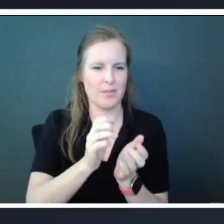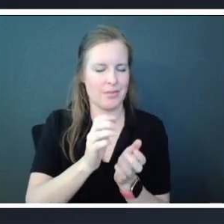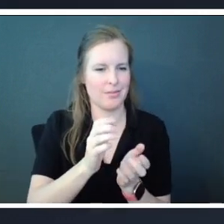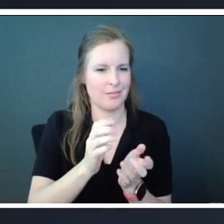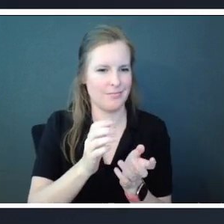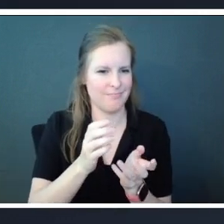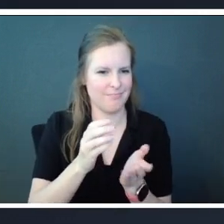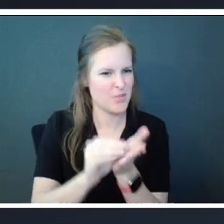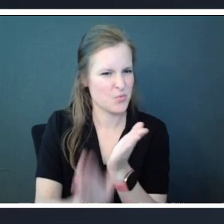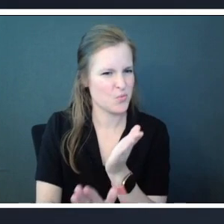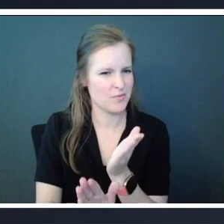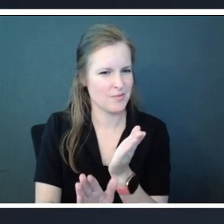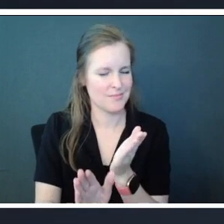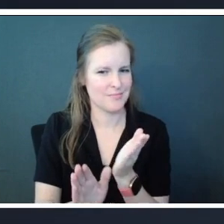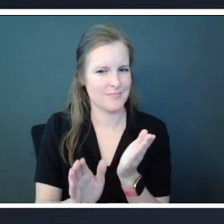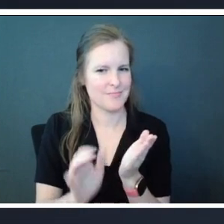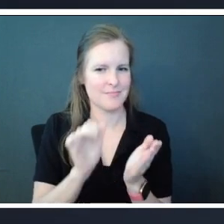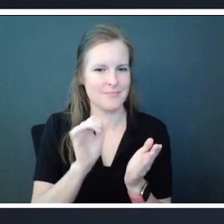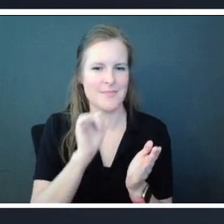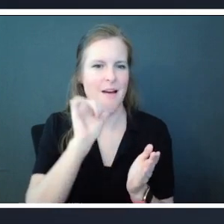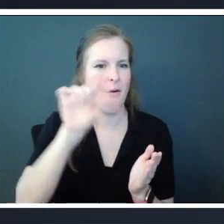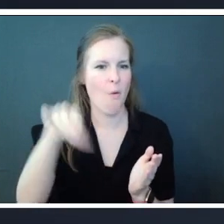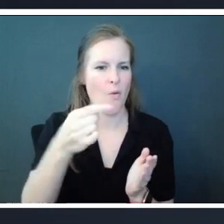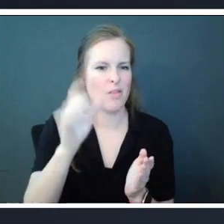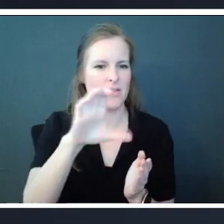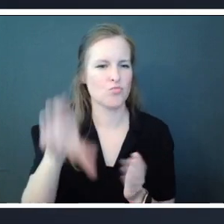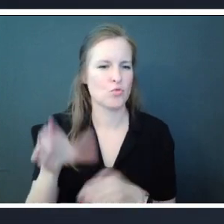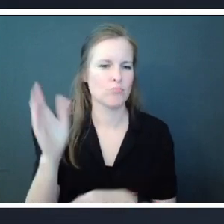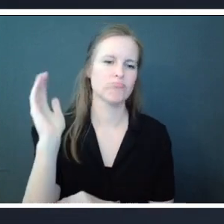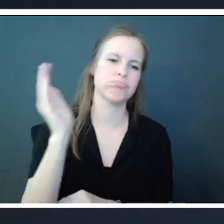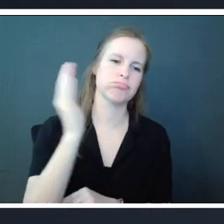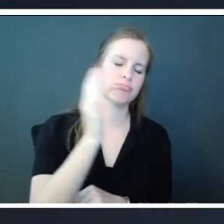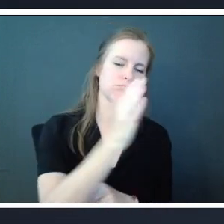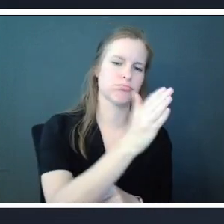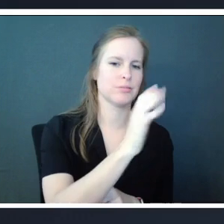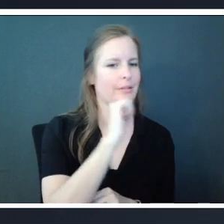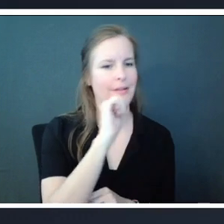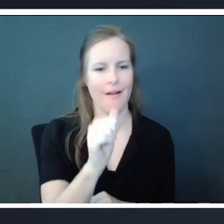kind of like we are today, but we have a lot more engagement than we would today instead of